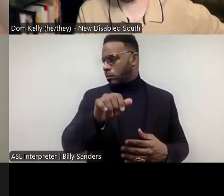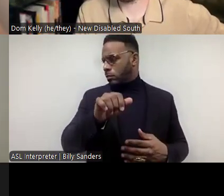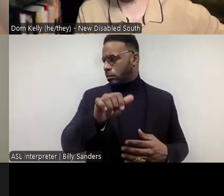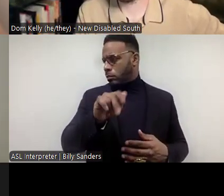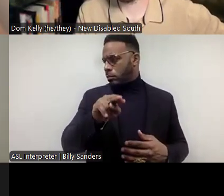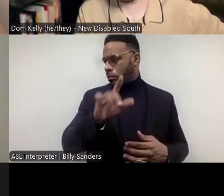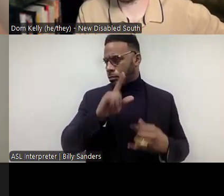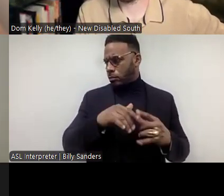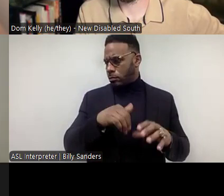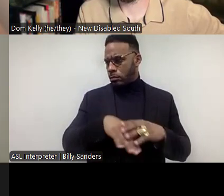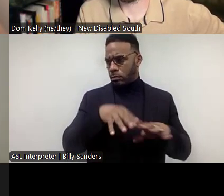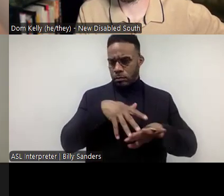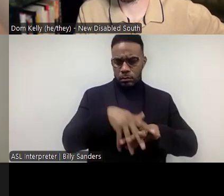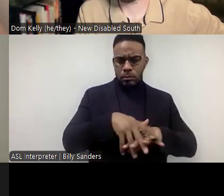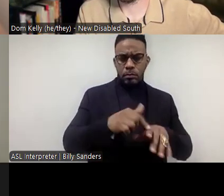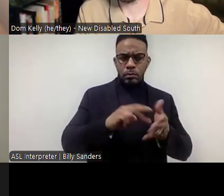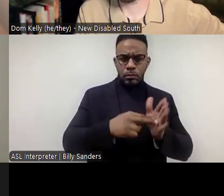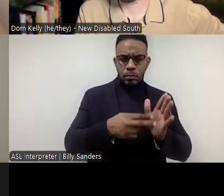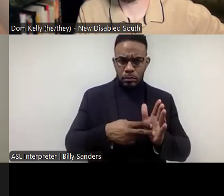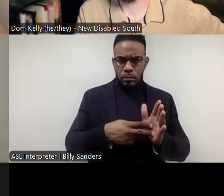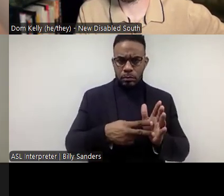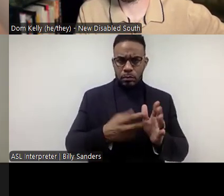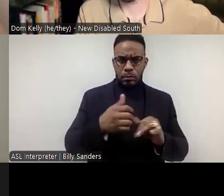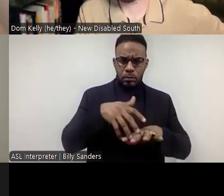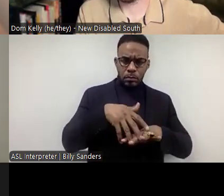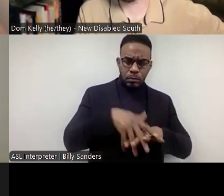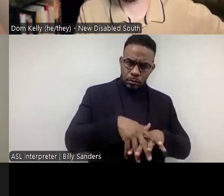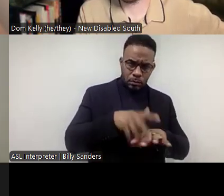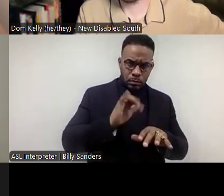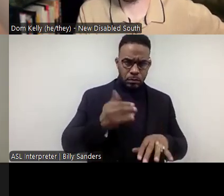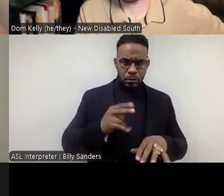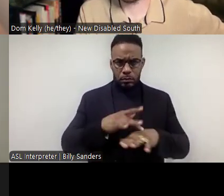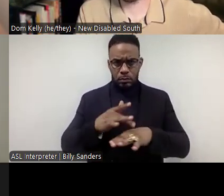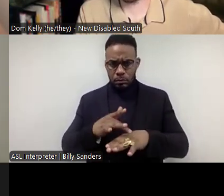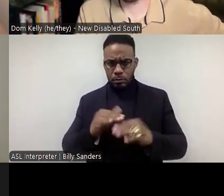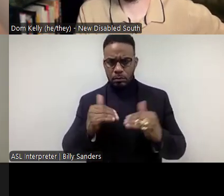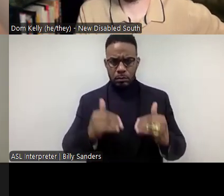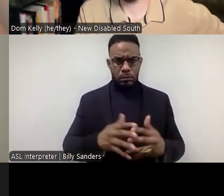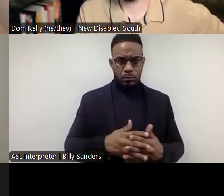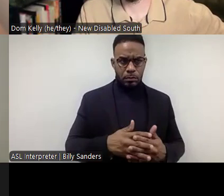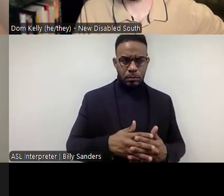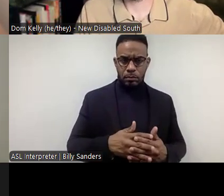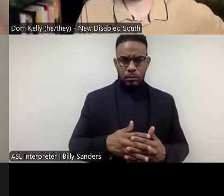stoppage? There was another on here. Oh, Anita talked about getting in the trenches. What does it mean to get in the